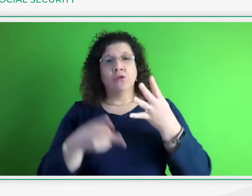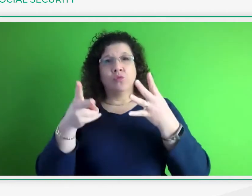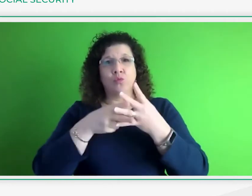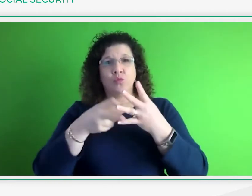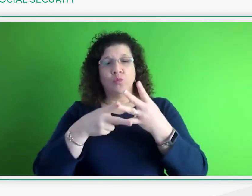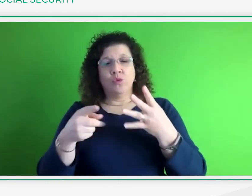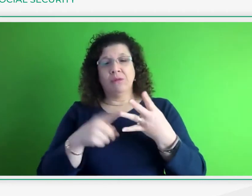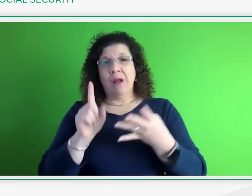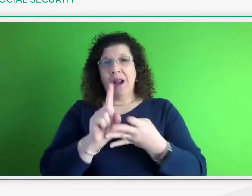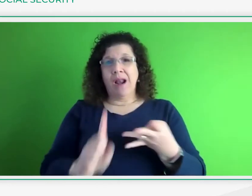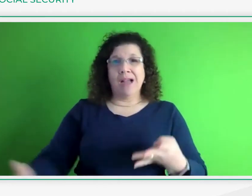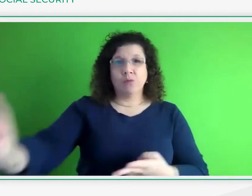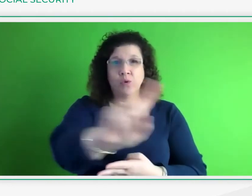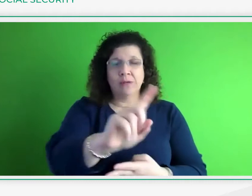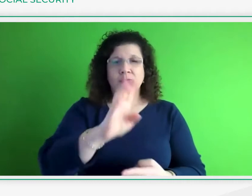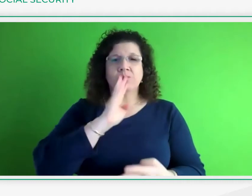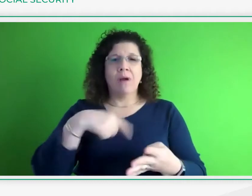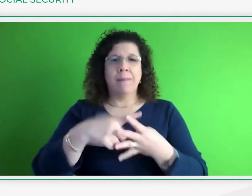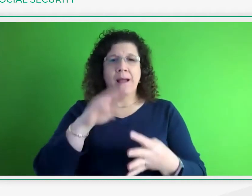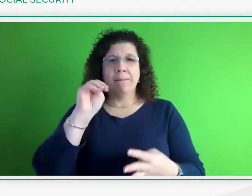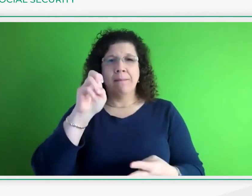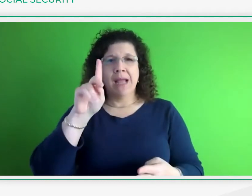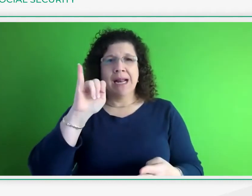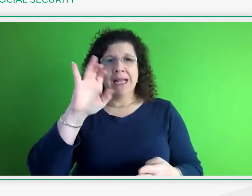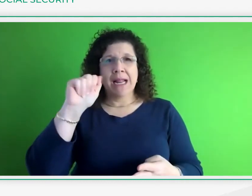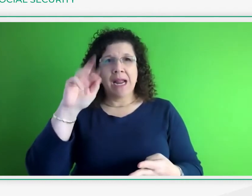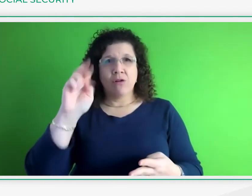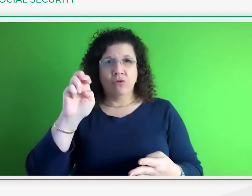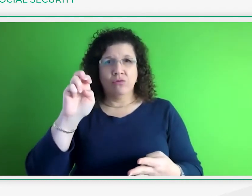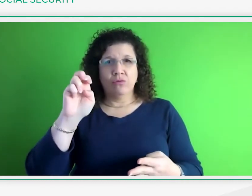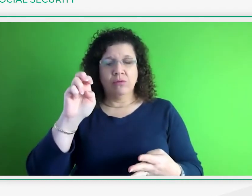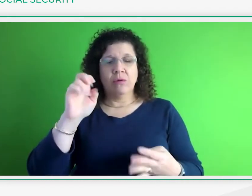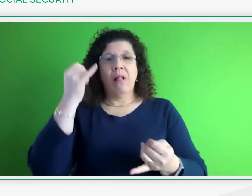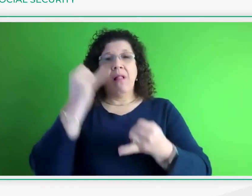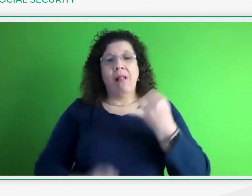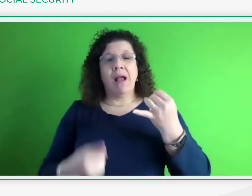We have 2 remaining webinars. Next week will be about Medicare.